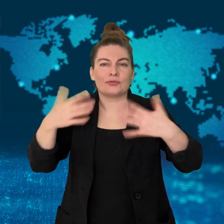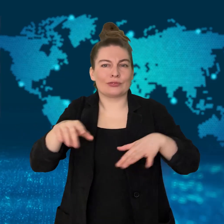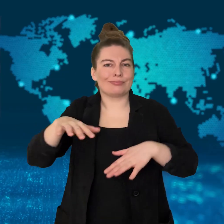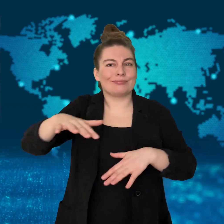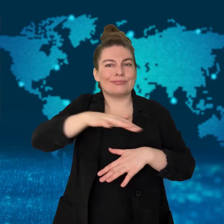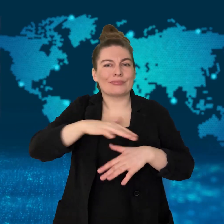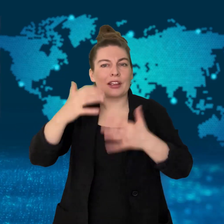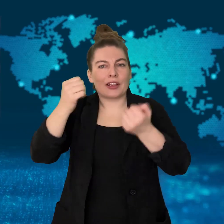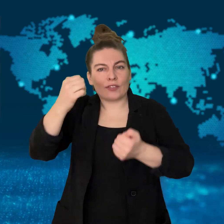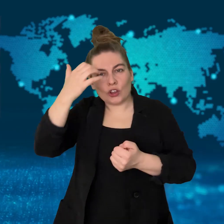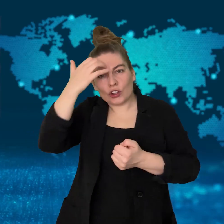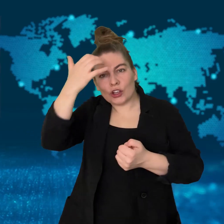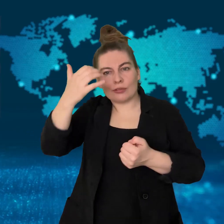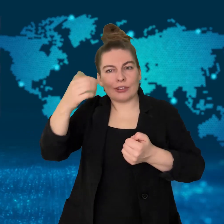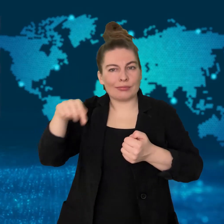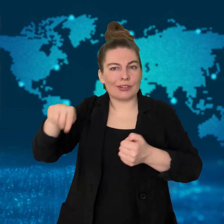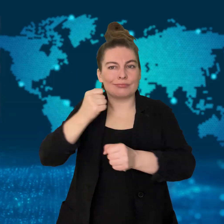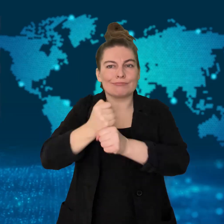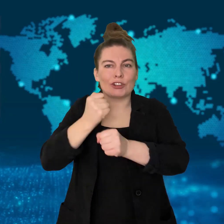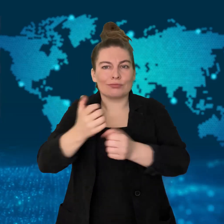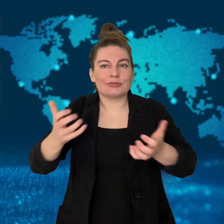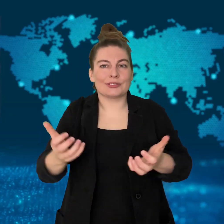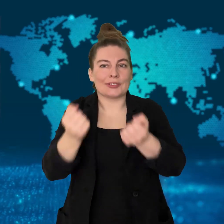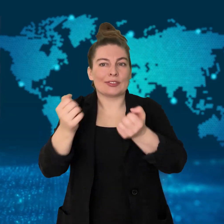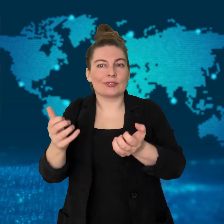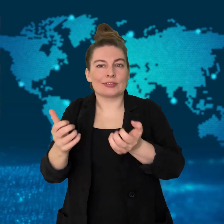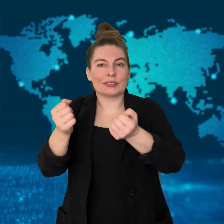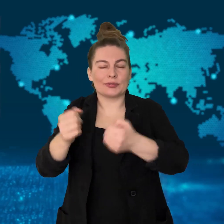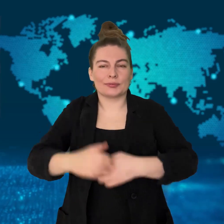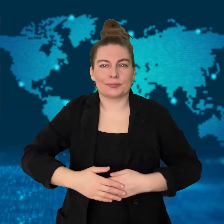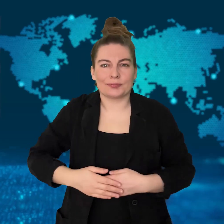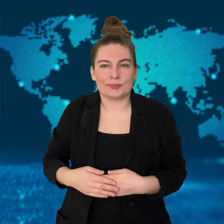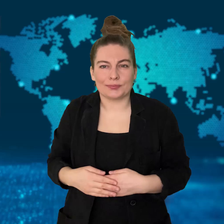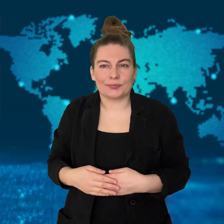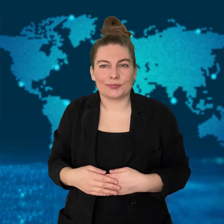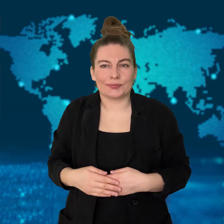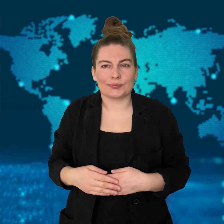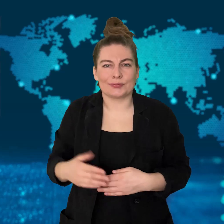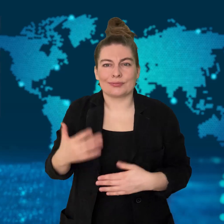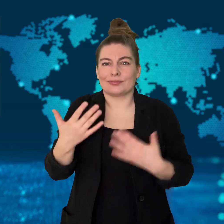up getting stuck and were later rescued.